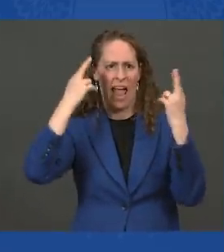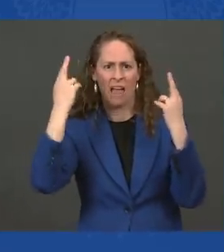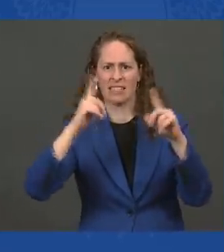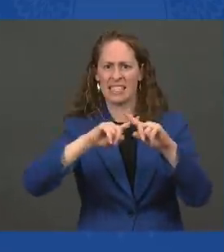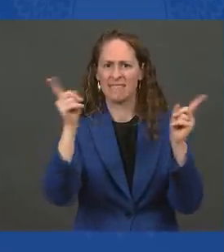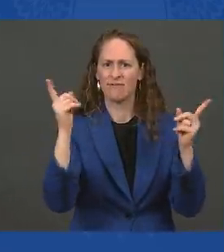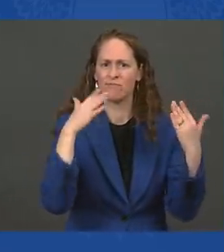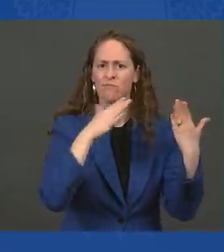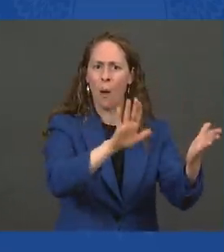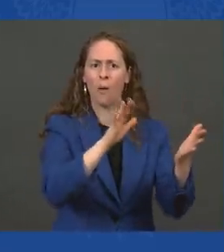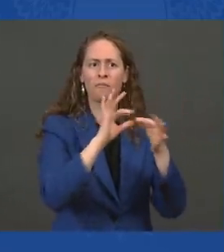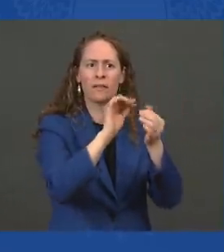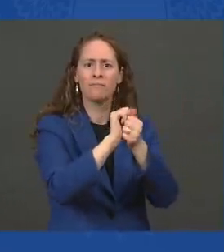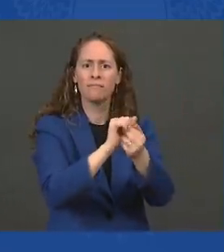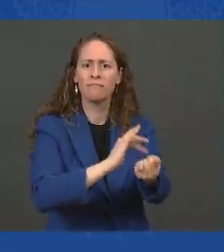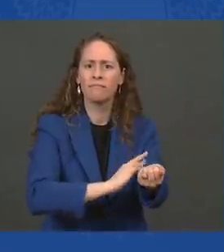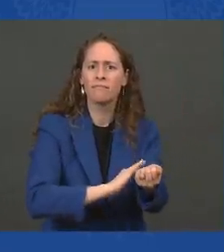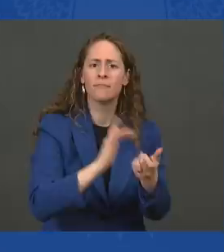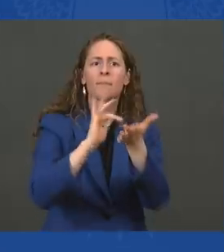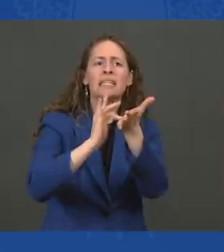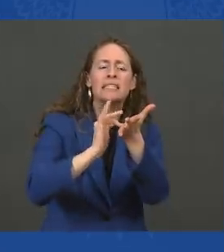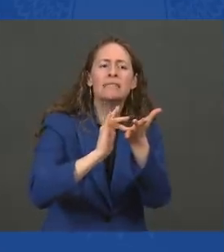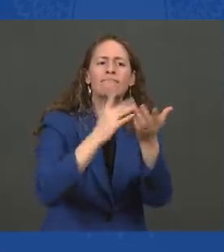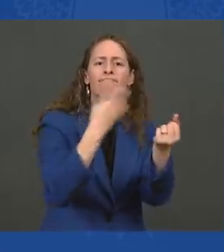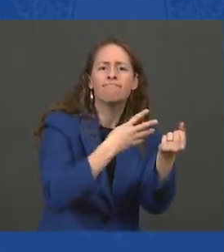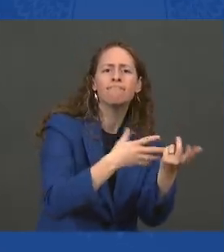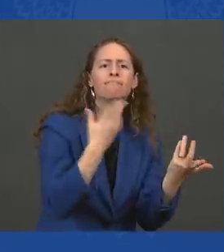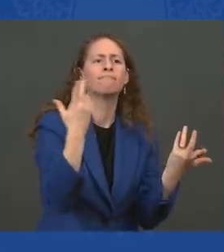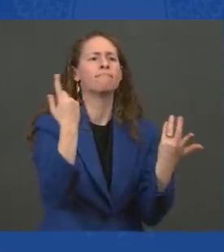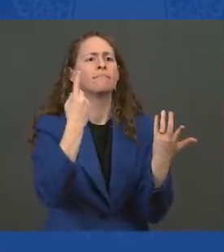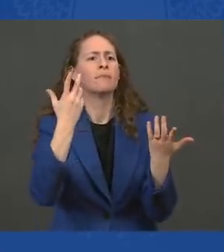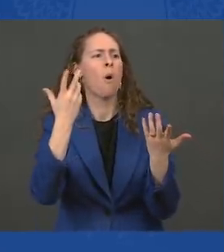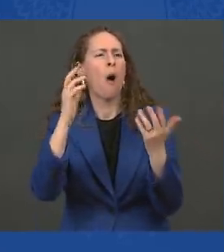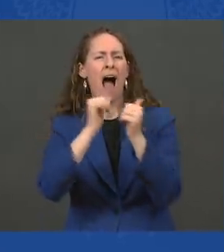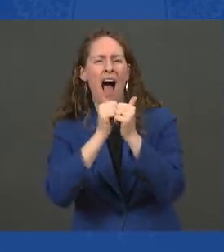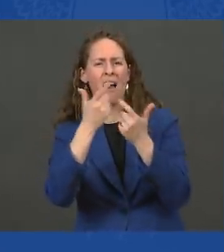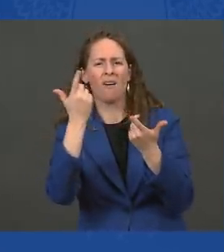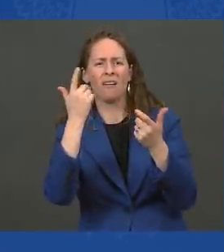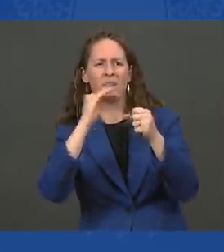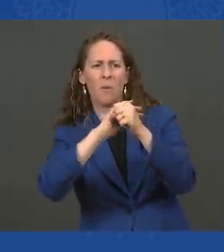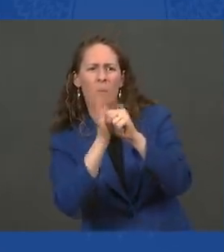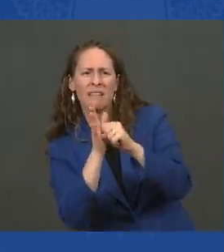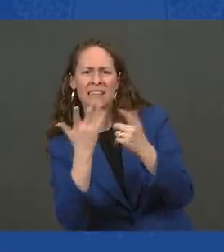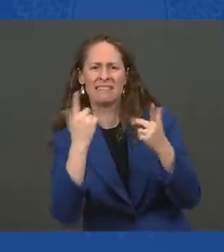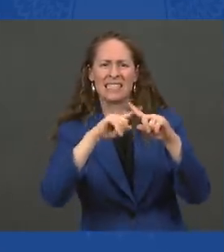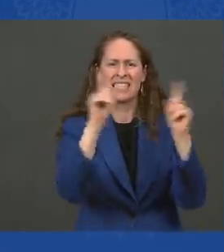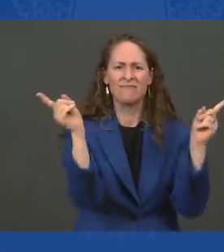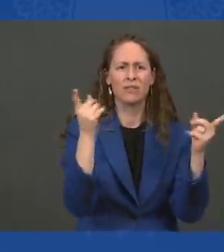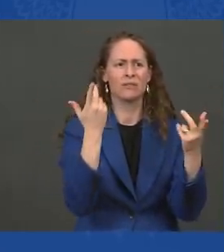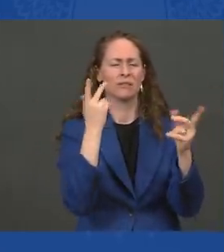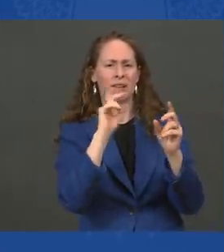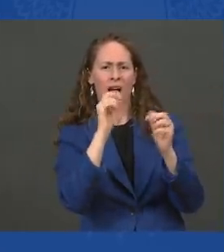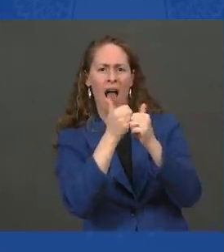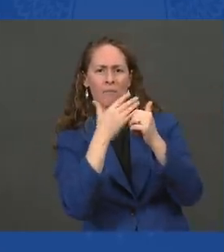who get ill with the COVID virus. Look, I'm -- I'm sparing no effort and removing all roadblocks